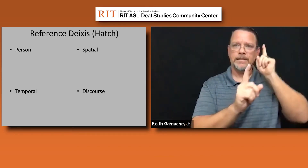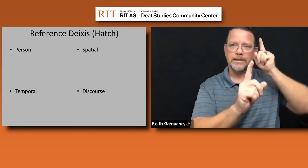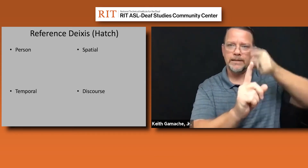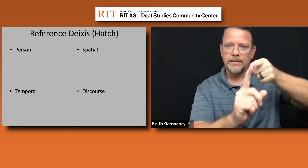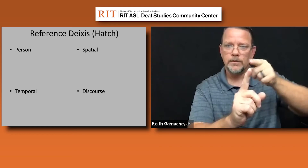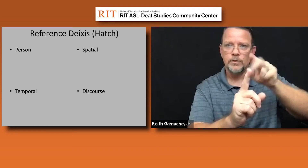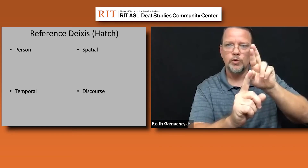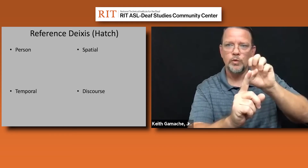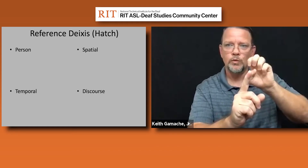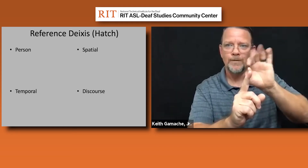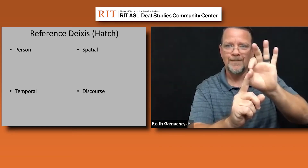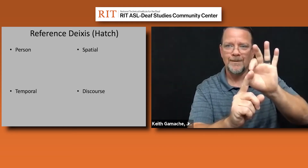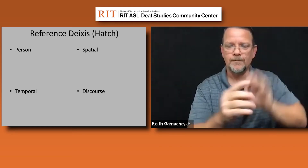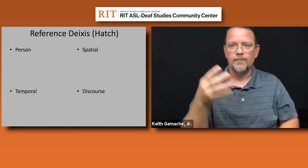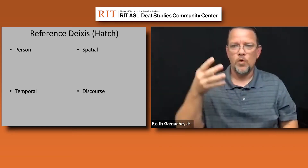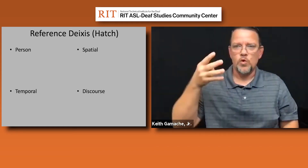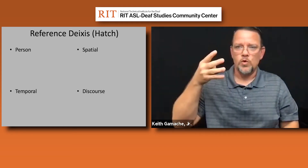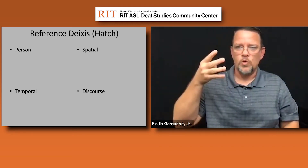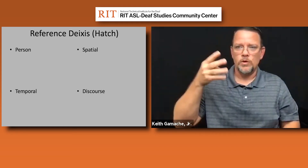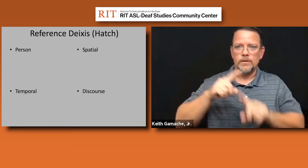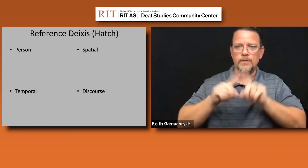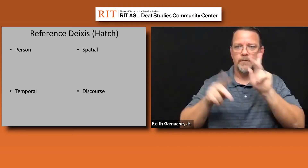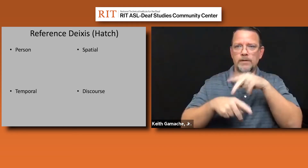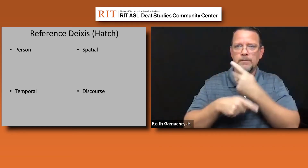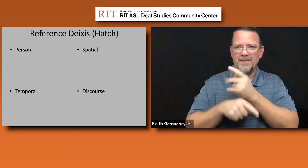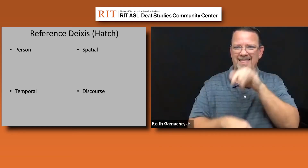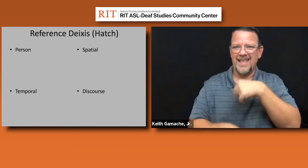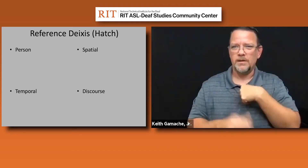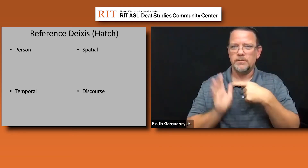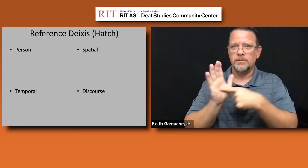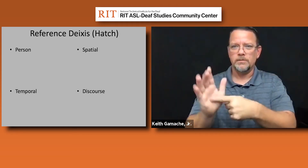and there were 4 reference points